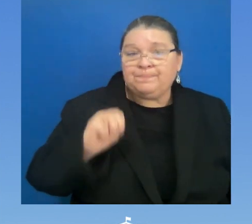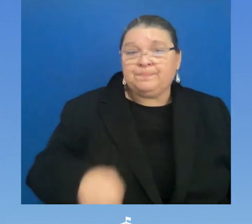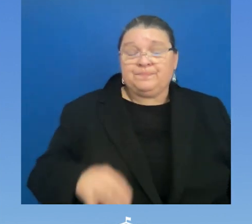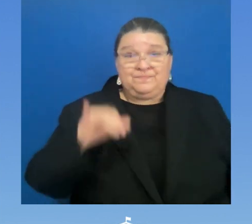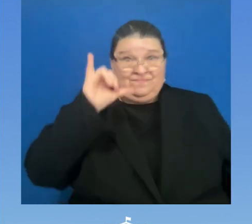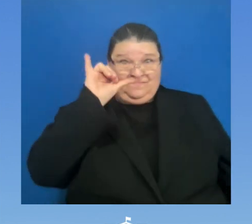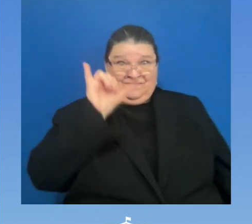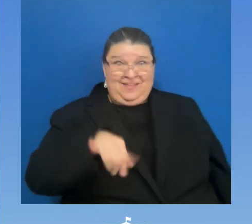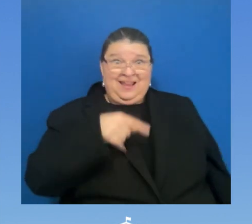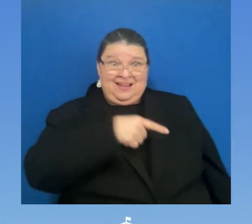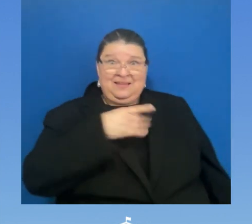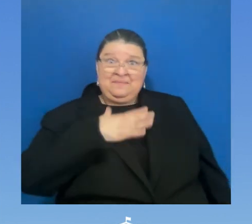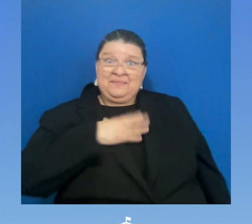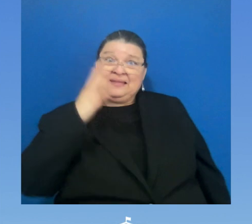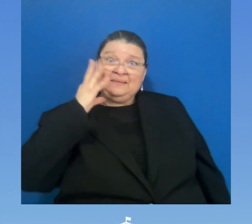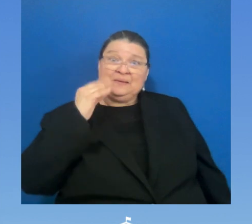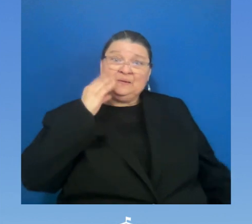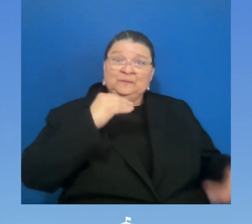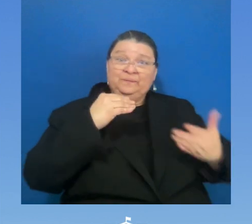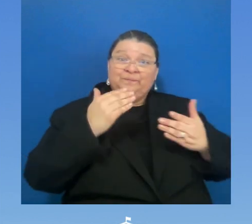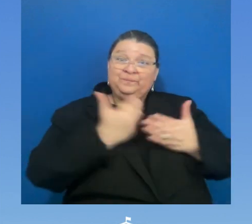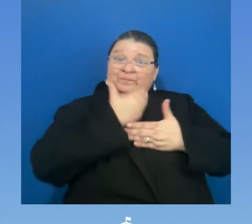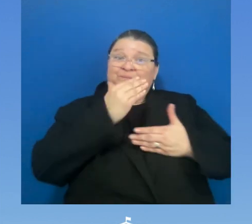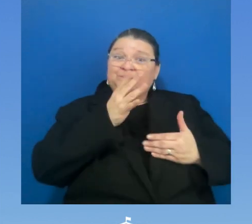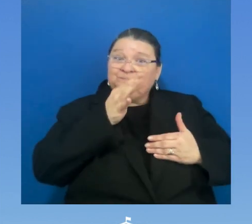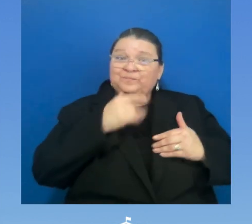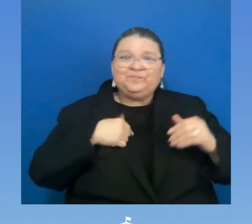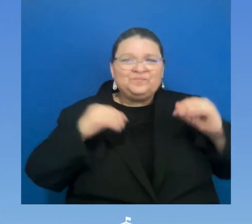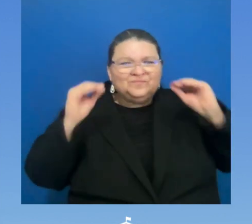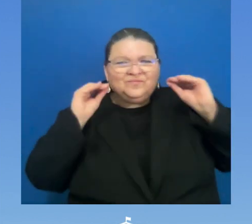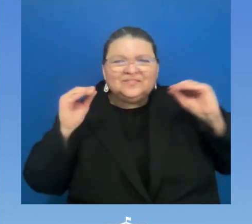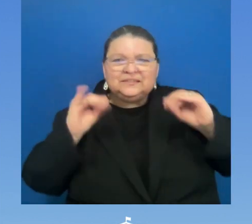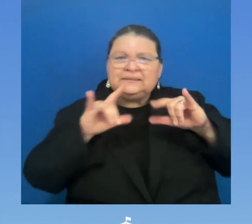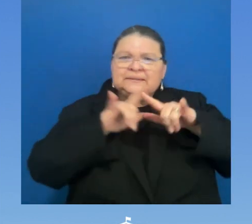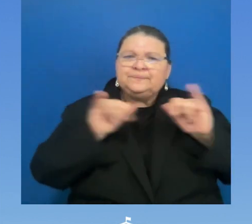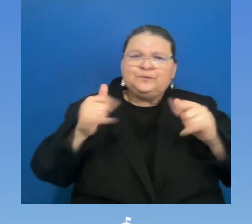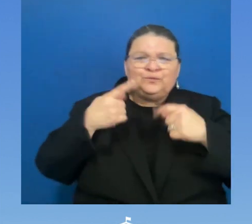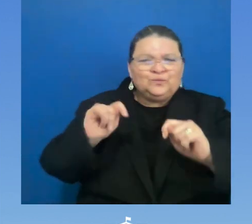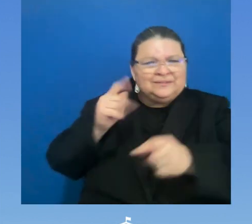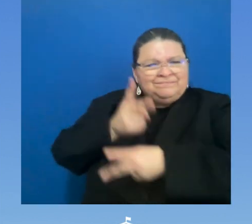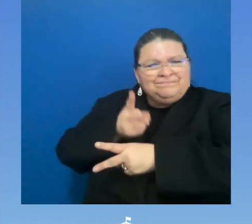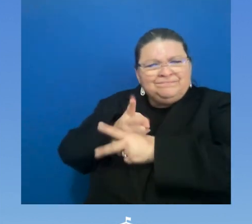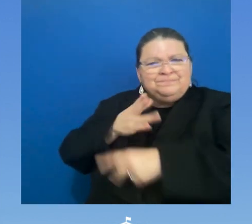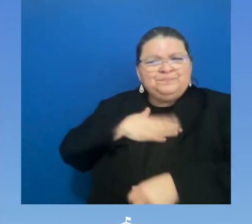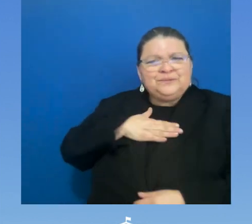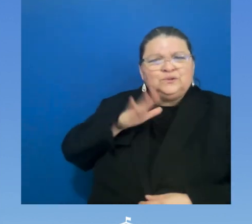with my teaching responsibilities. I was fortunate that I had a very good babysitter back then.